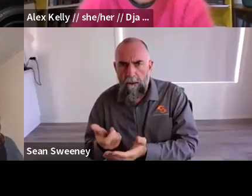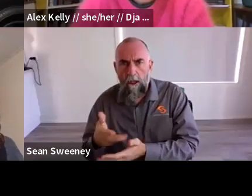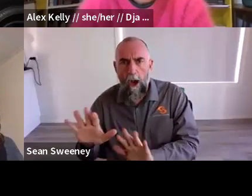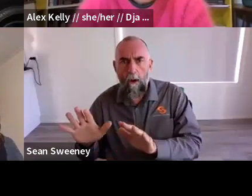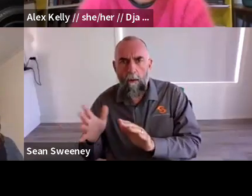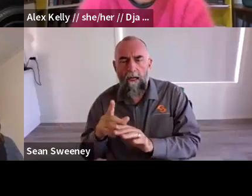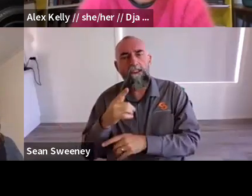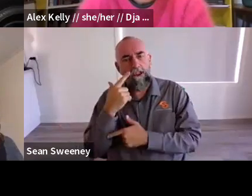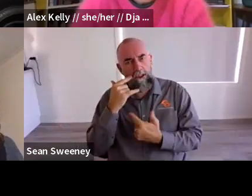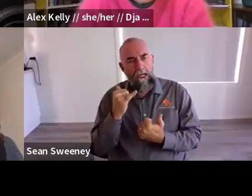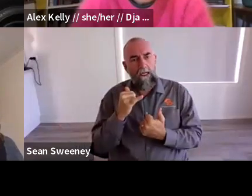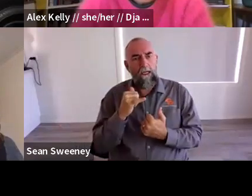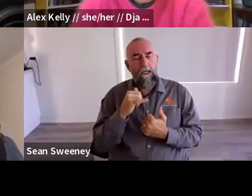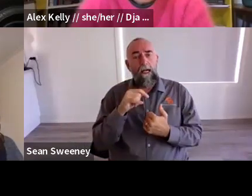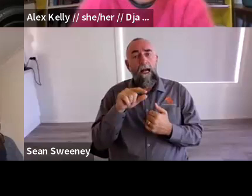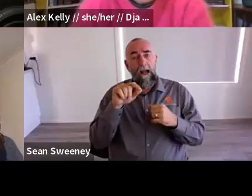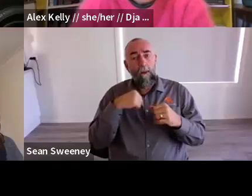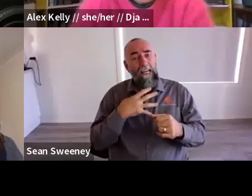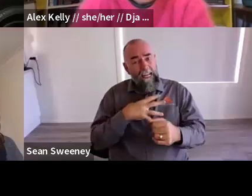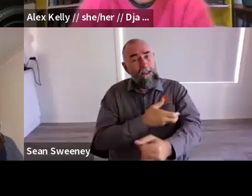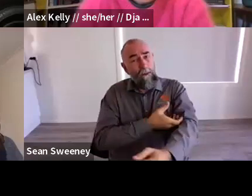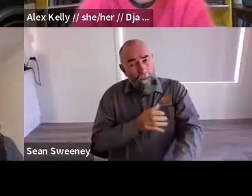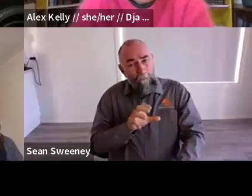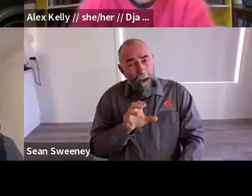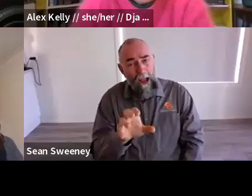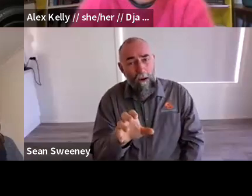you know - switching your money or moving your - whether it's personal